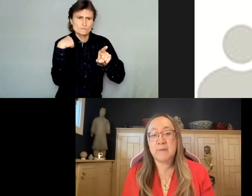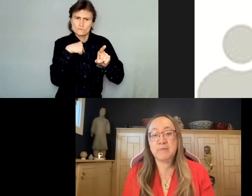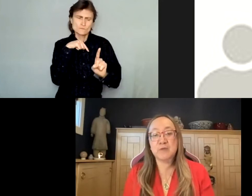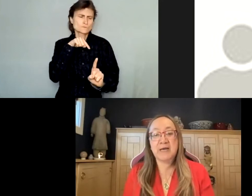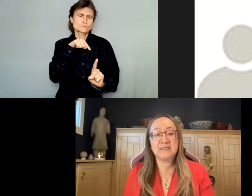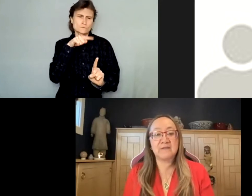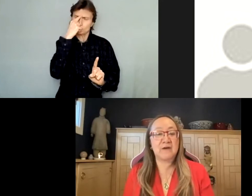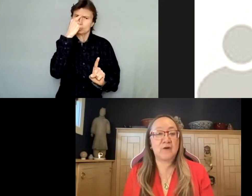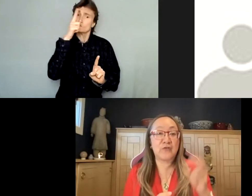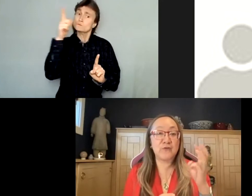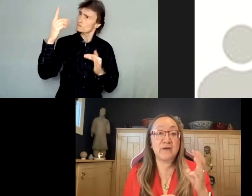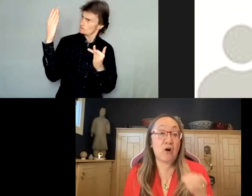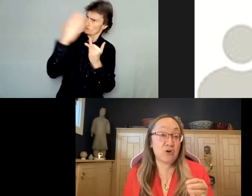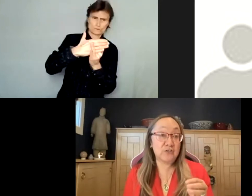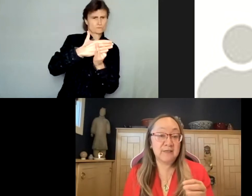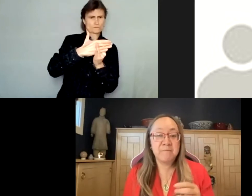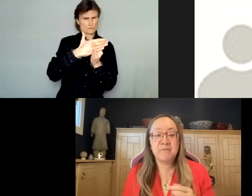the perspective of our three R's.